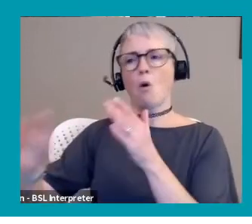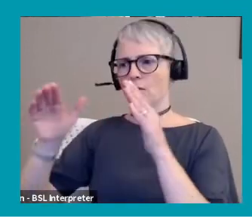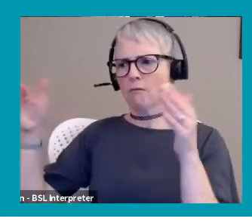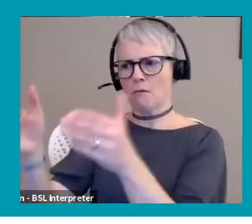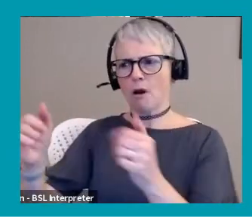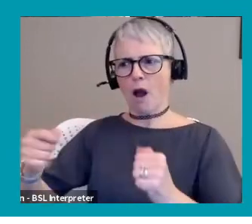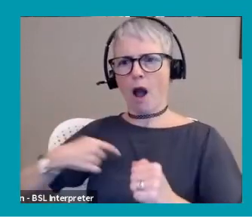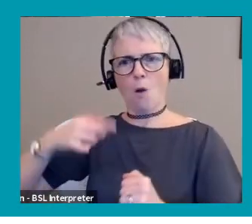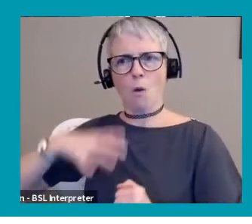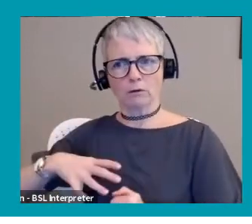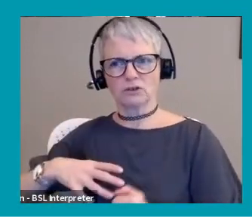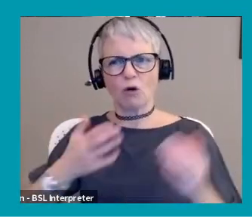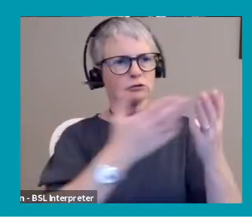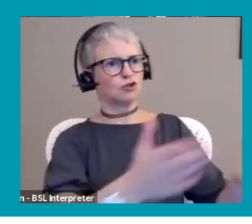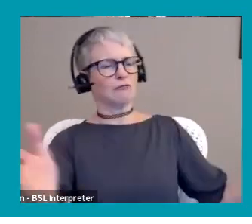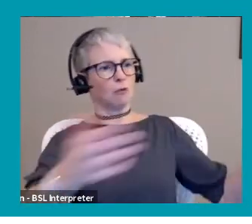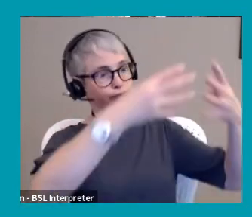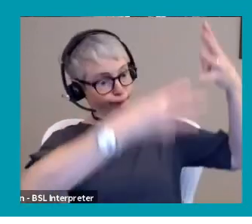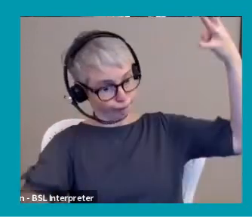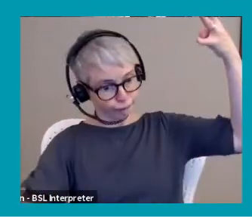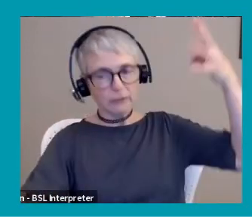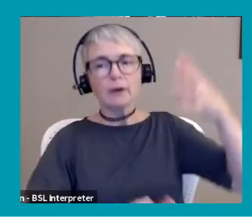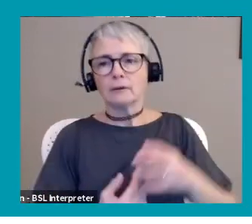So you can also focus on specific sectors.